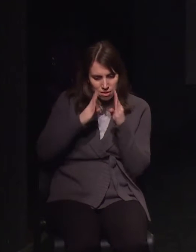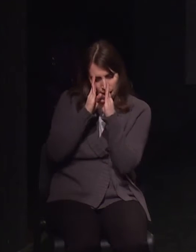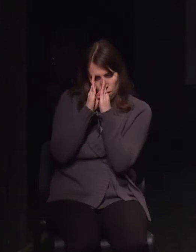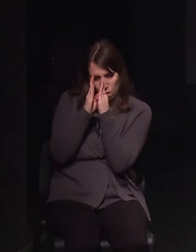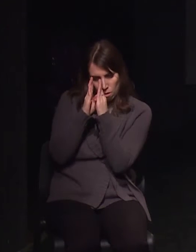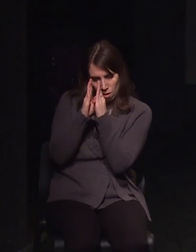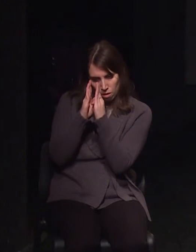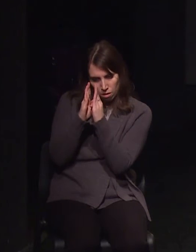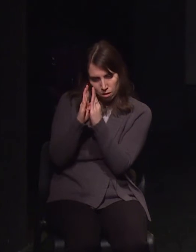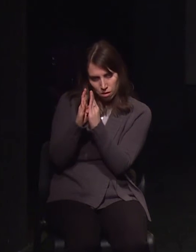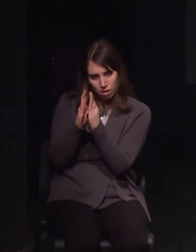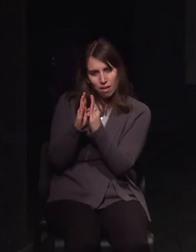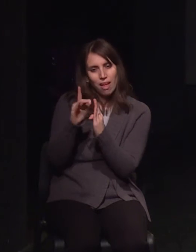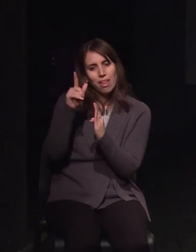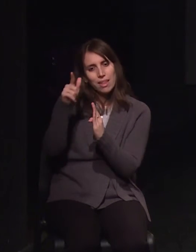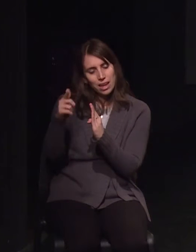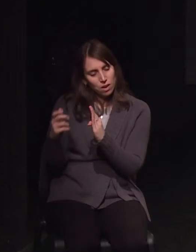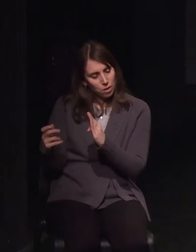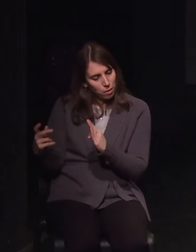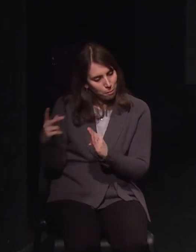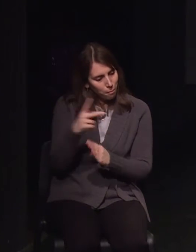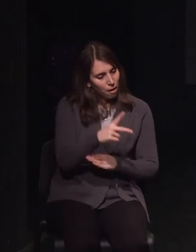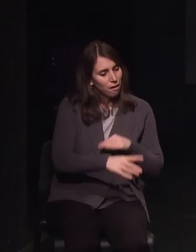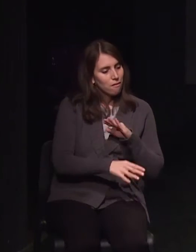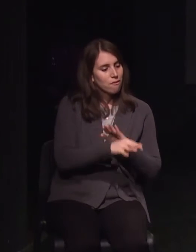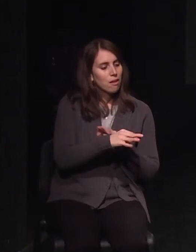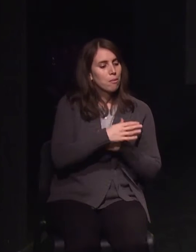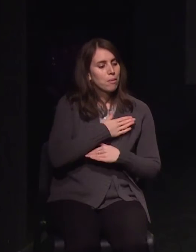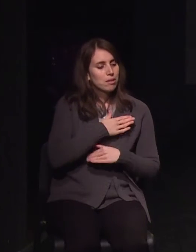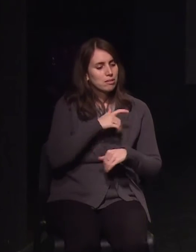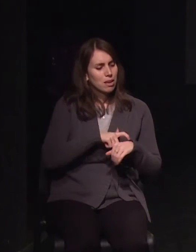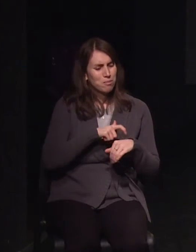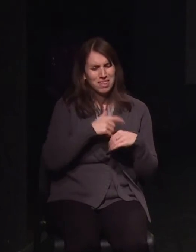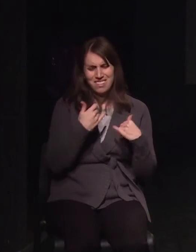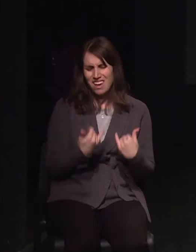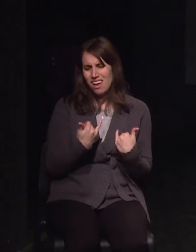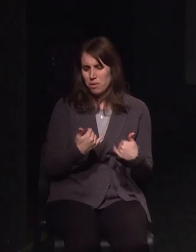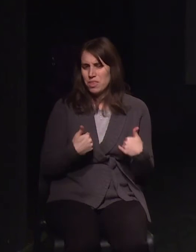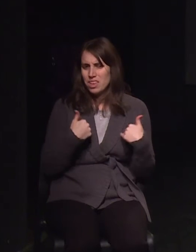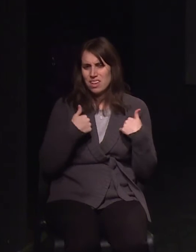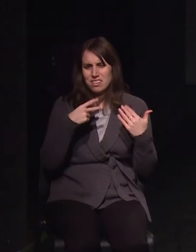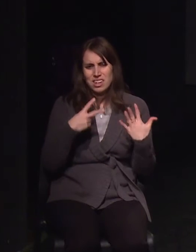I went back to it later, found my time. Now, the young dancers are doing everything.